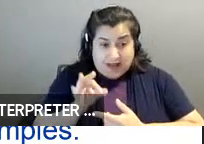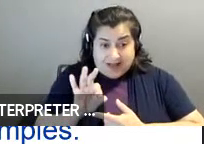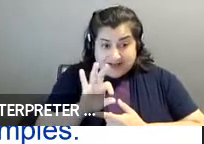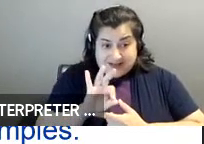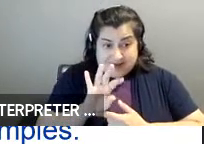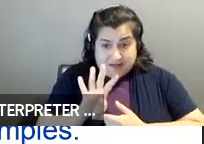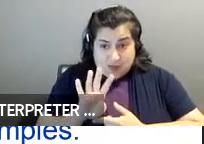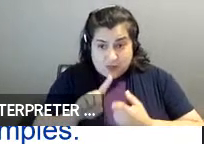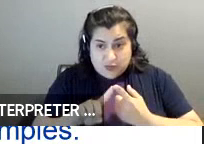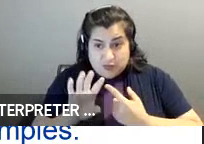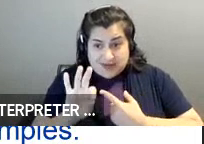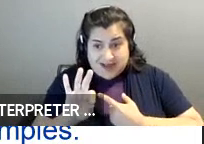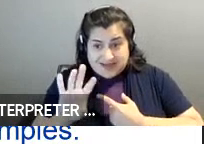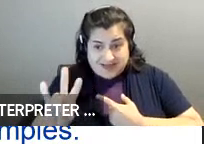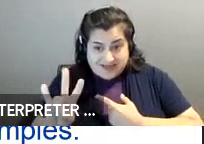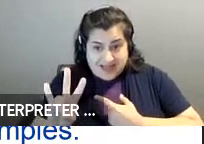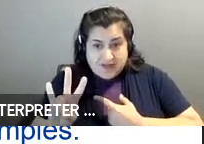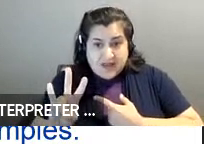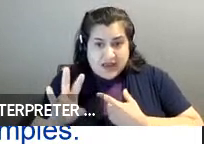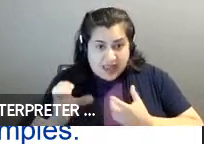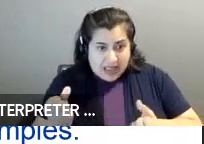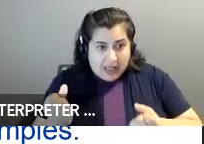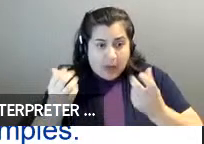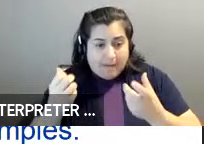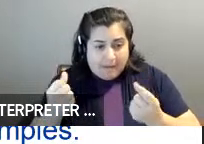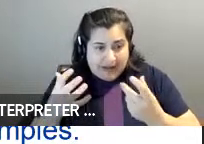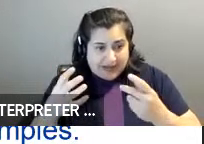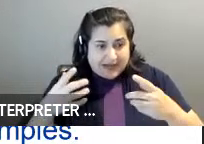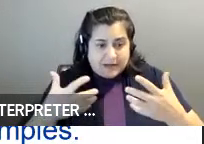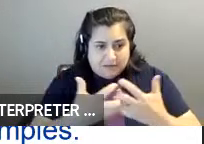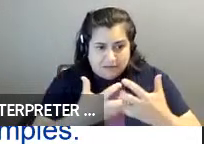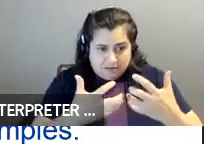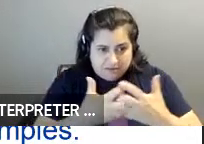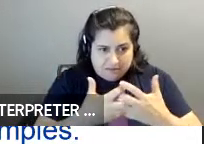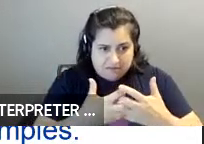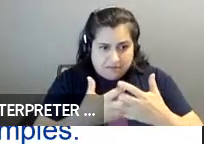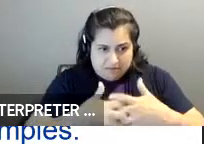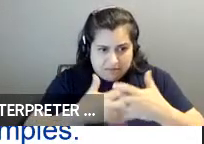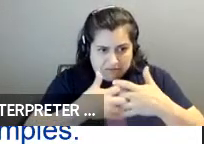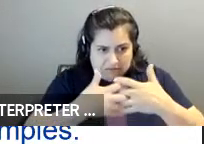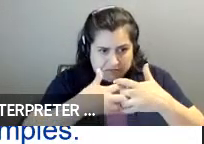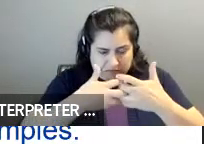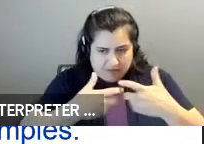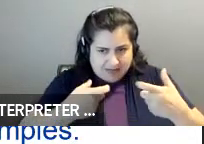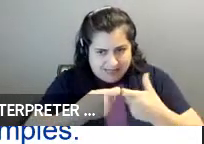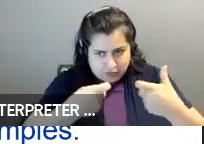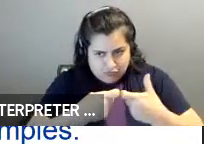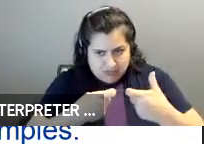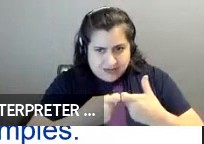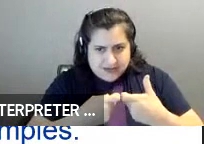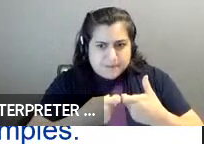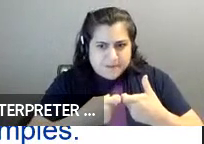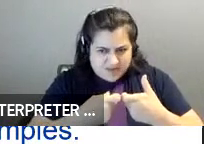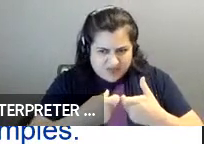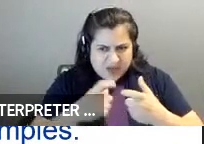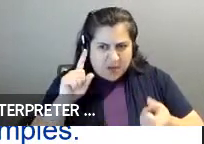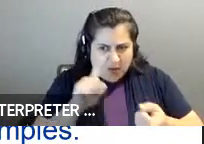for the combined samples were generally tracking or following the same distribution as manual